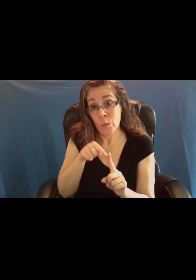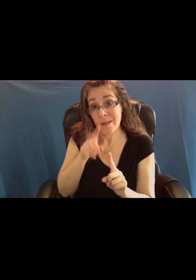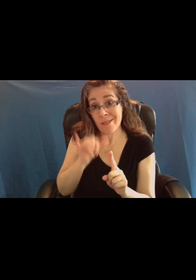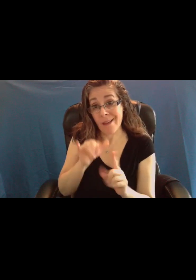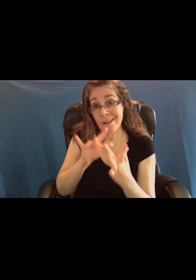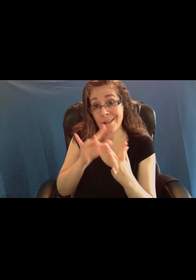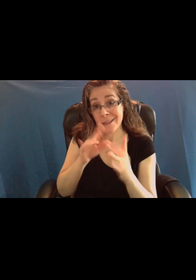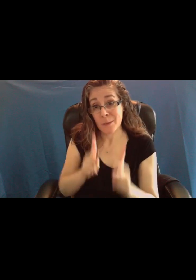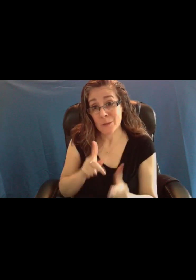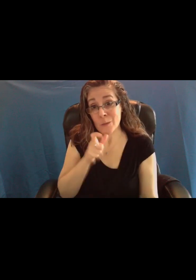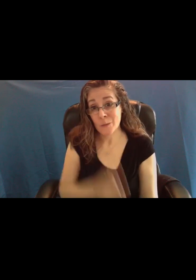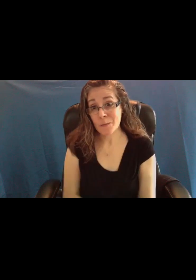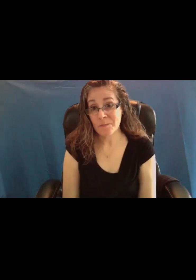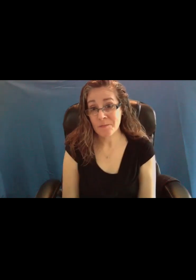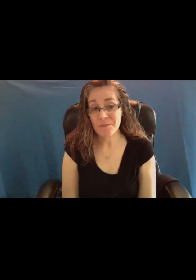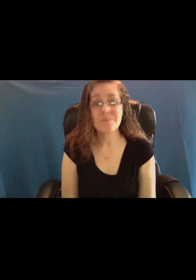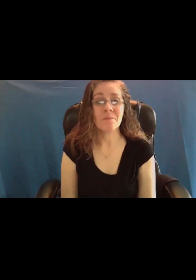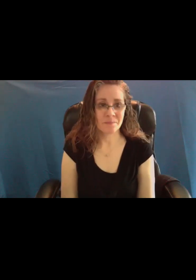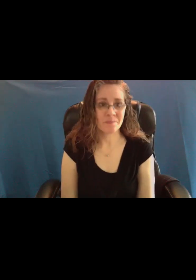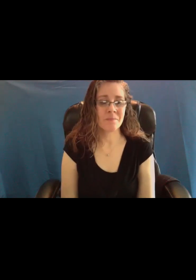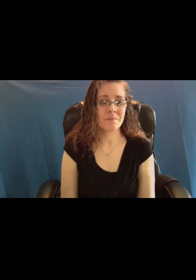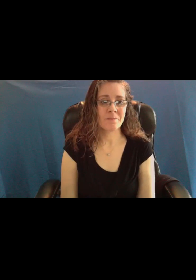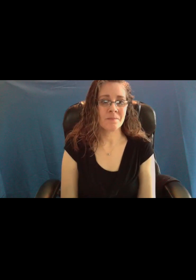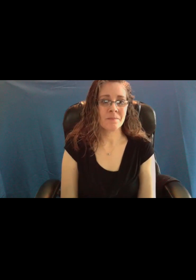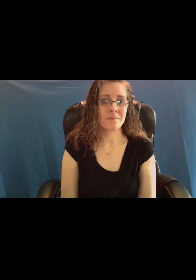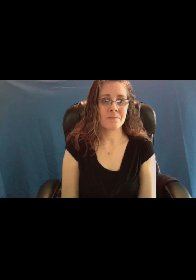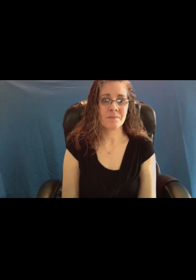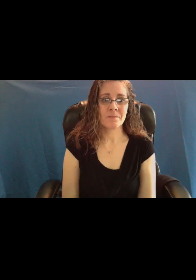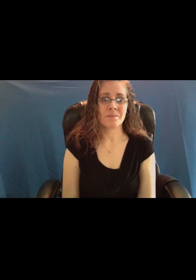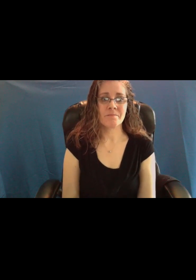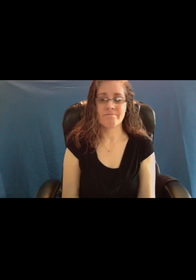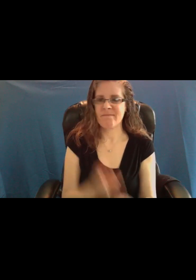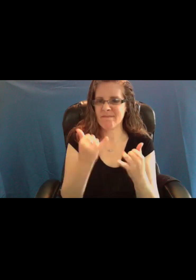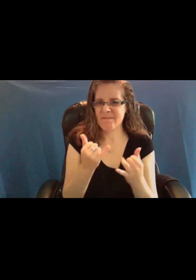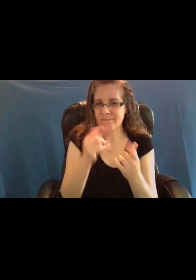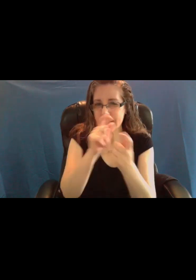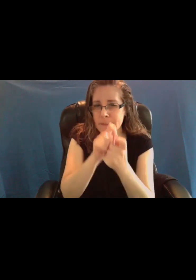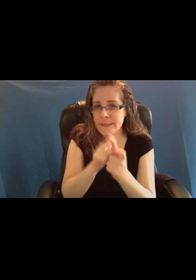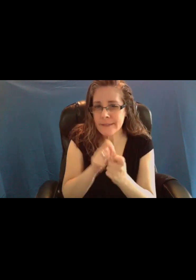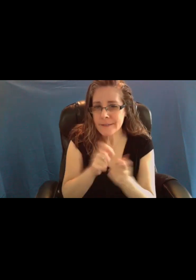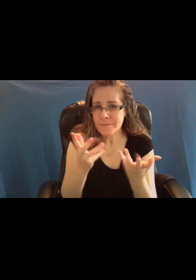Okay, and so let's talk about some of the particulars. How